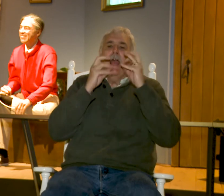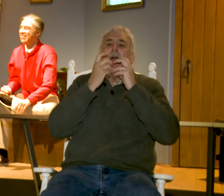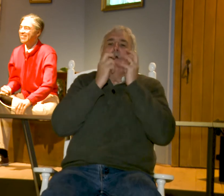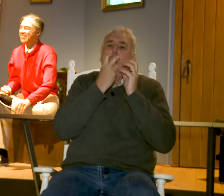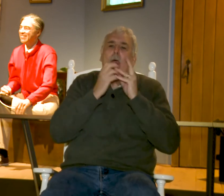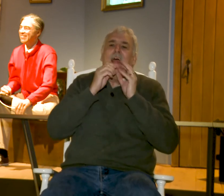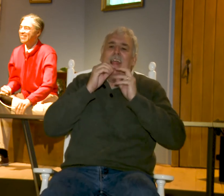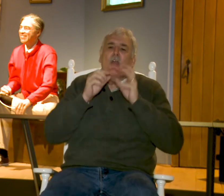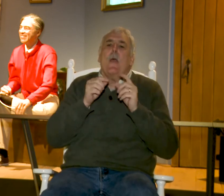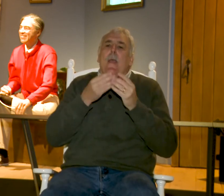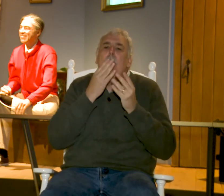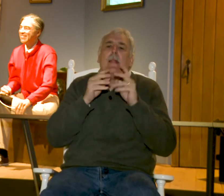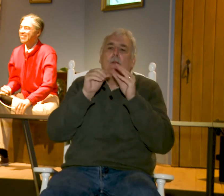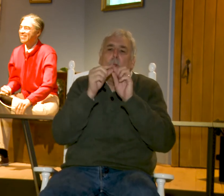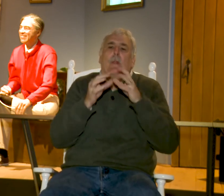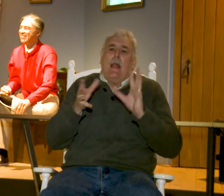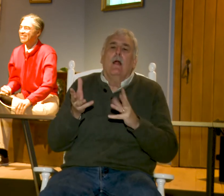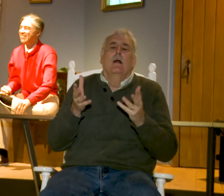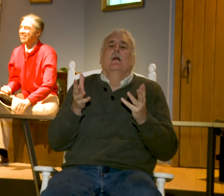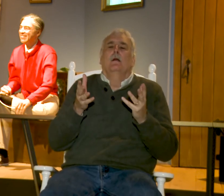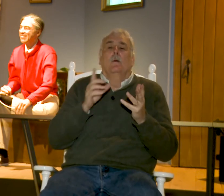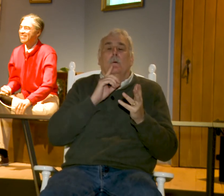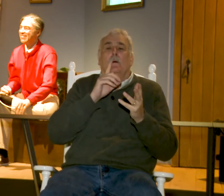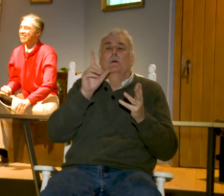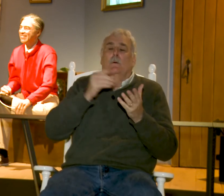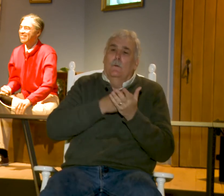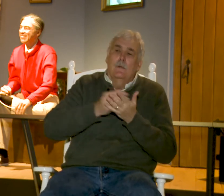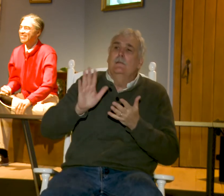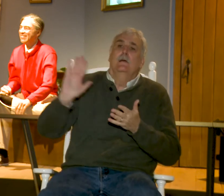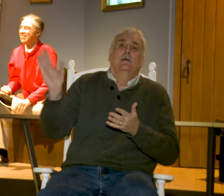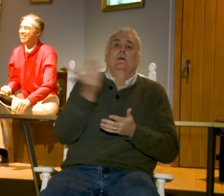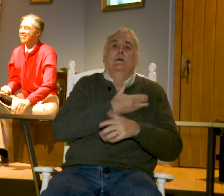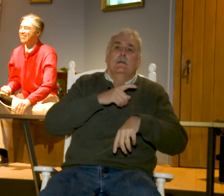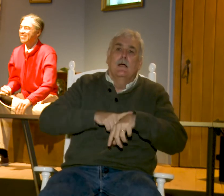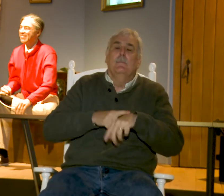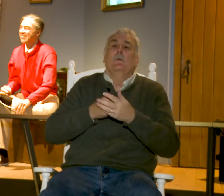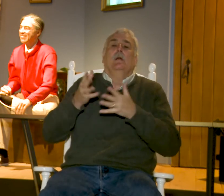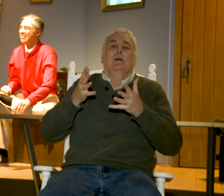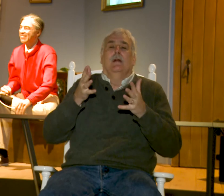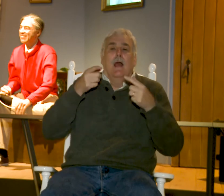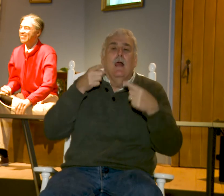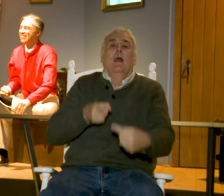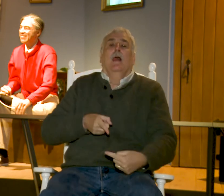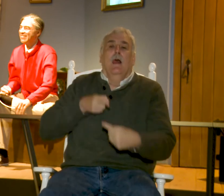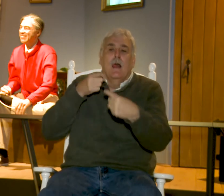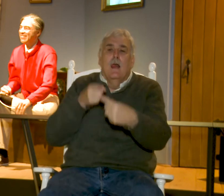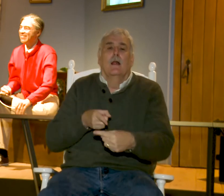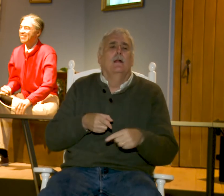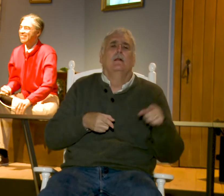with struggling to comprehend spoken language. It takes time and struggle to understand speech.